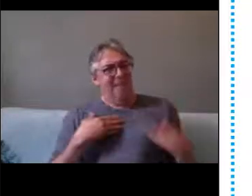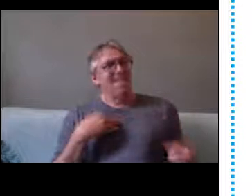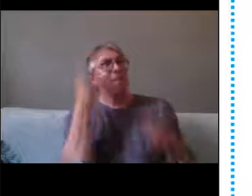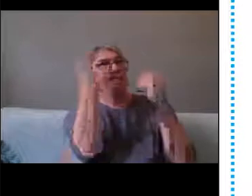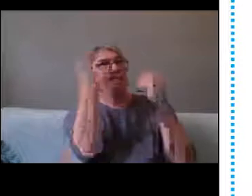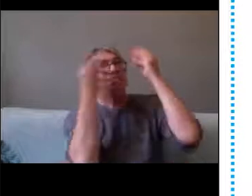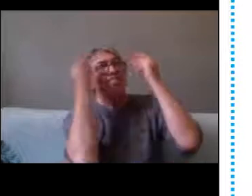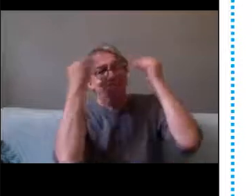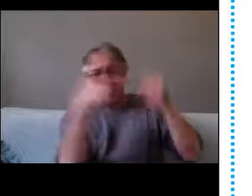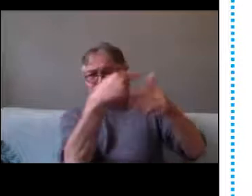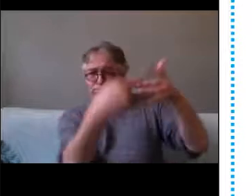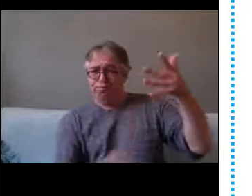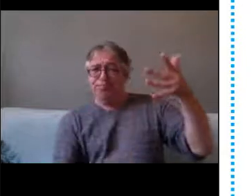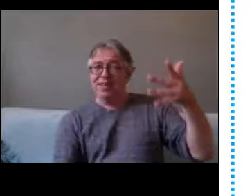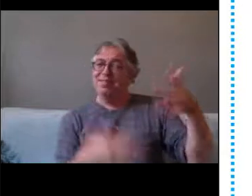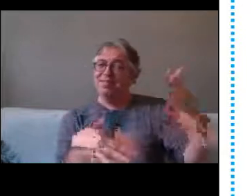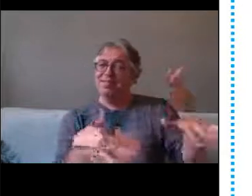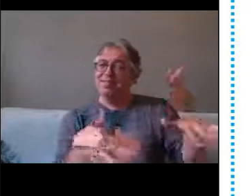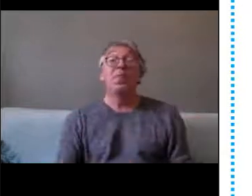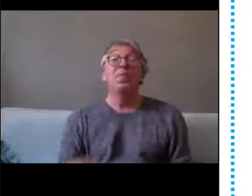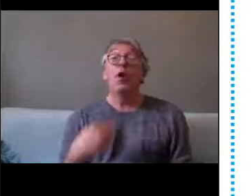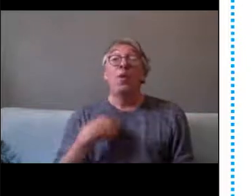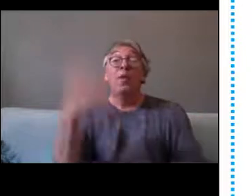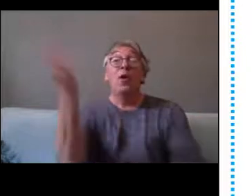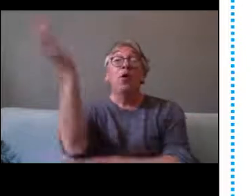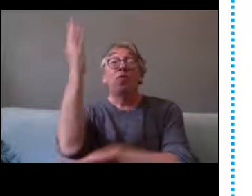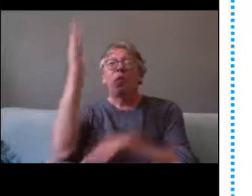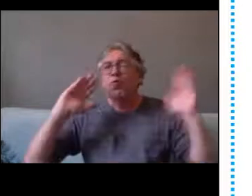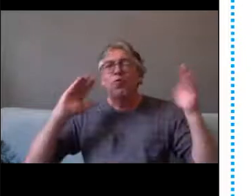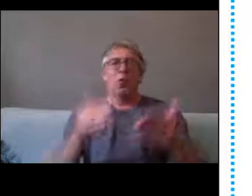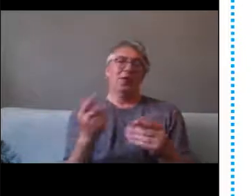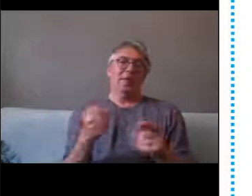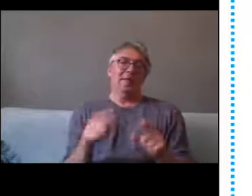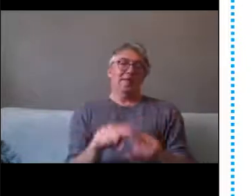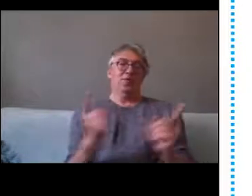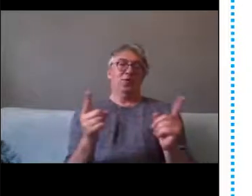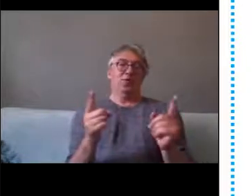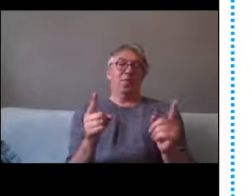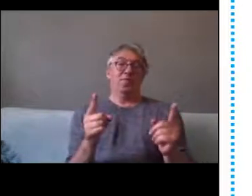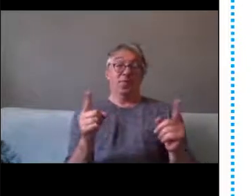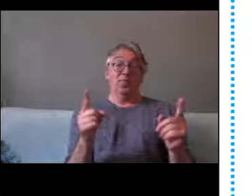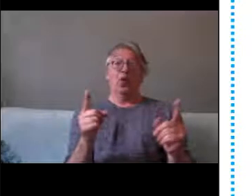I'll talk about COVID-19 challenges in inclusive volunteering.